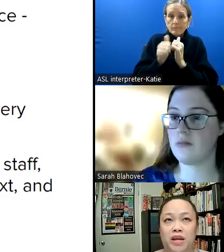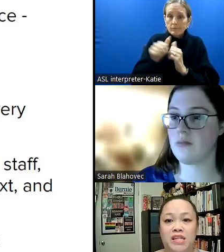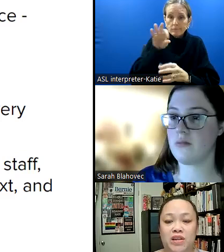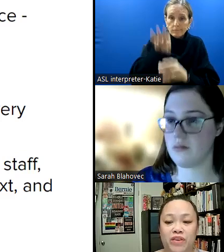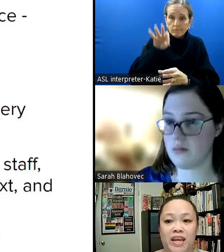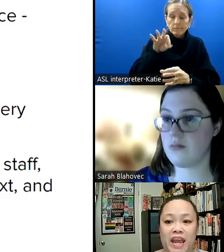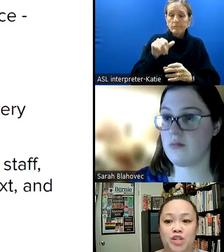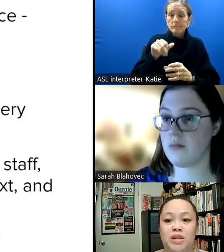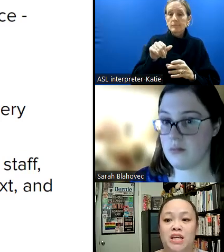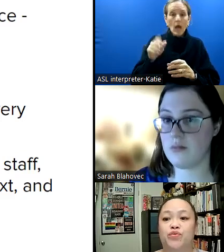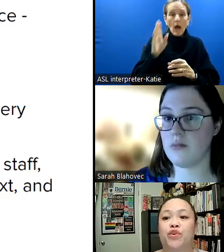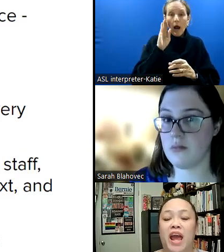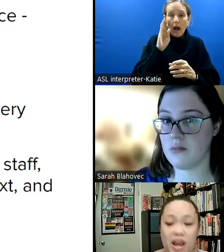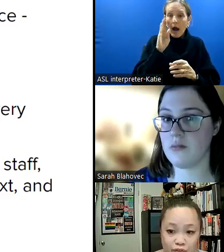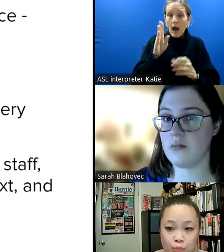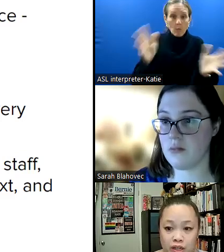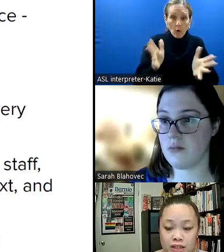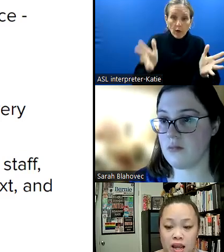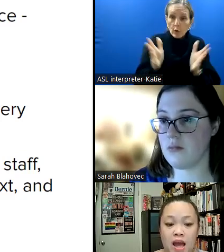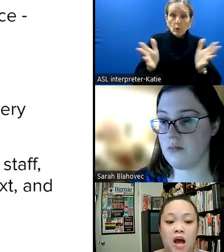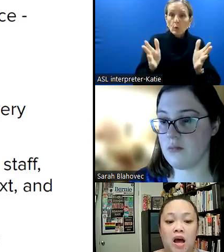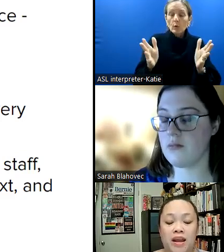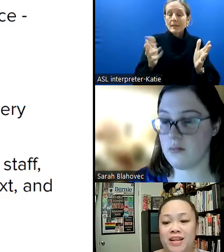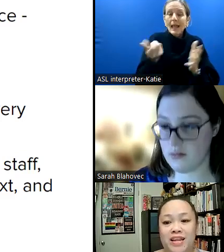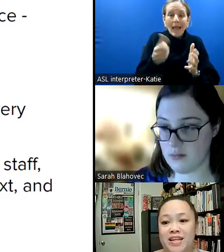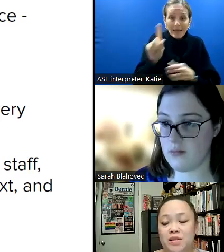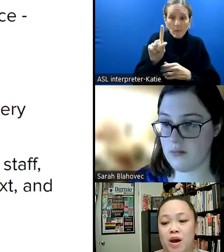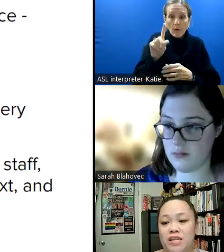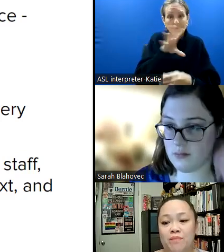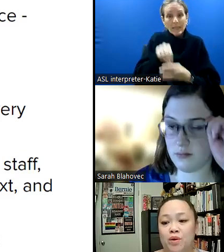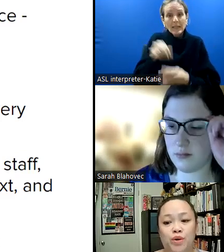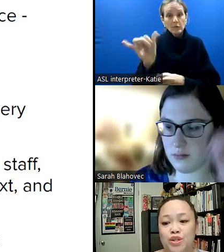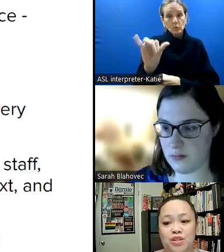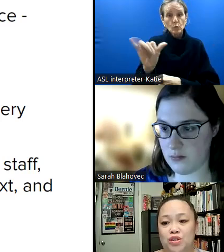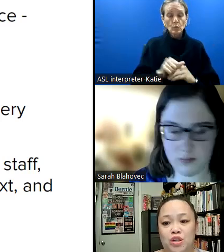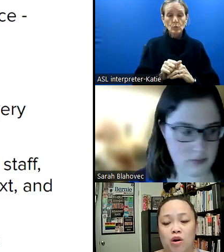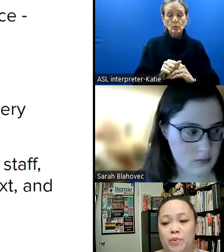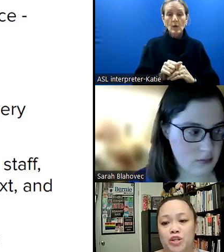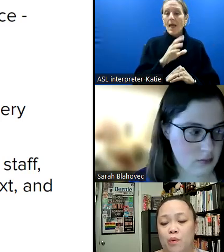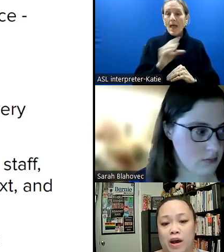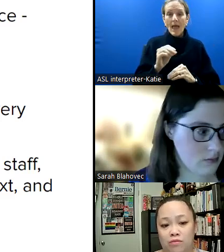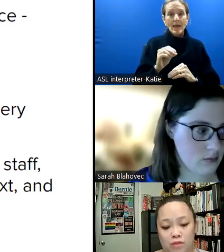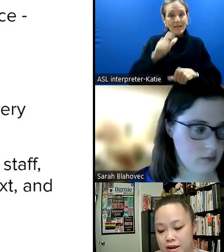because civic engagement is for everyone, and it's about time that we just show up and show out